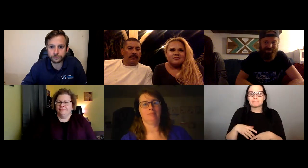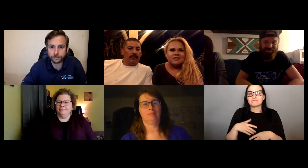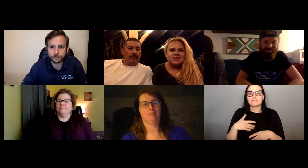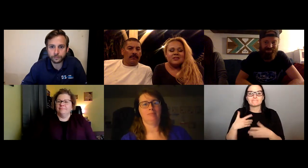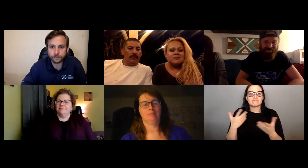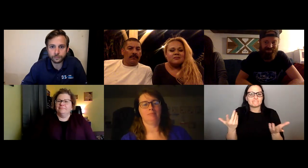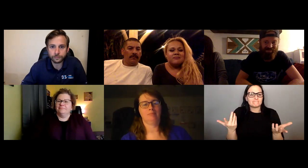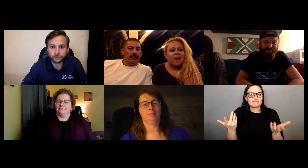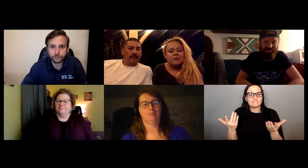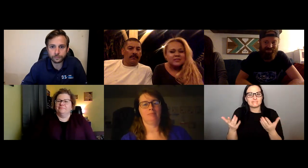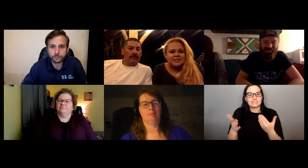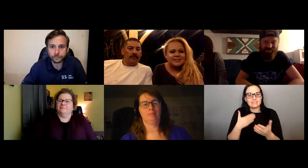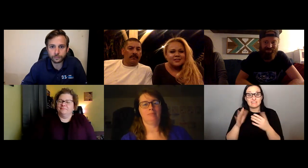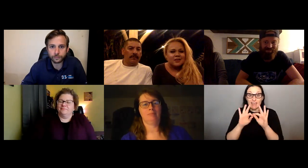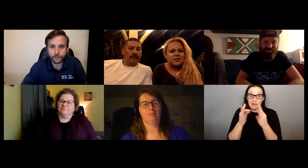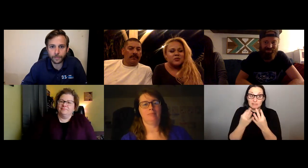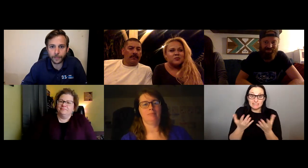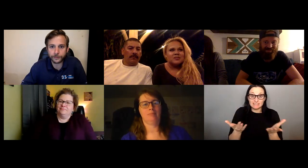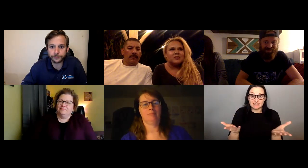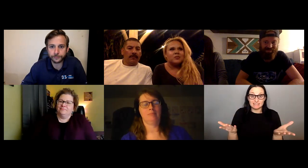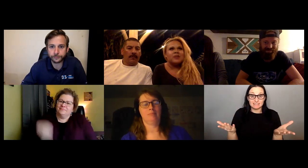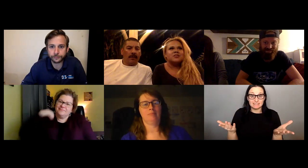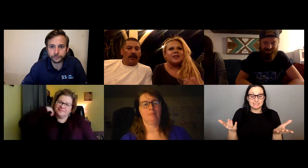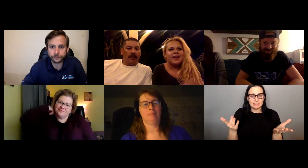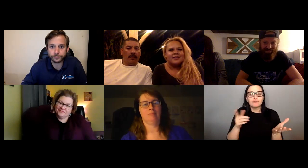even family i mean you it's a way to